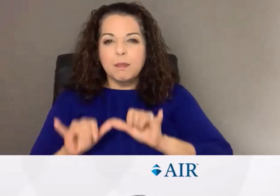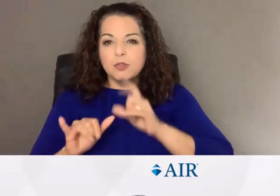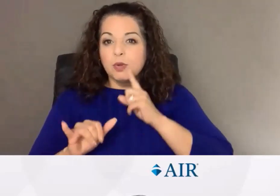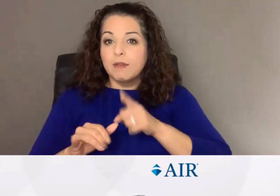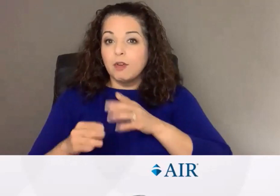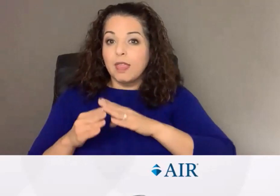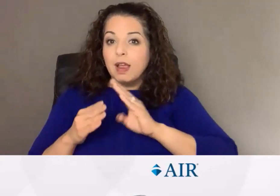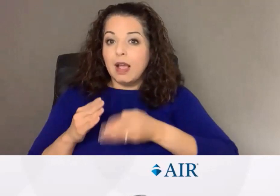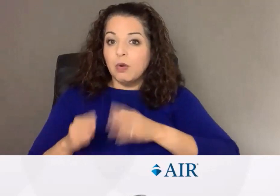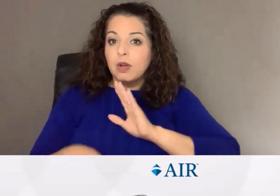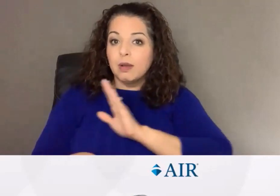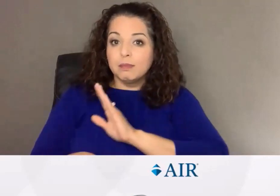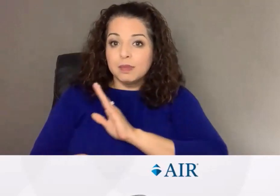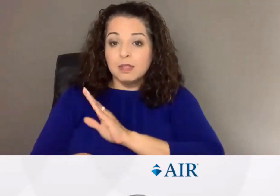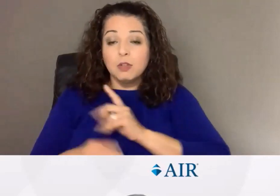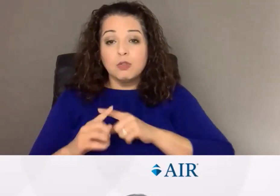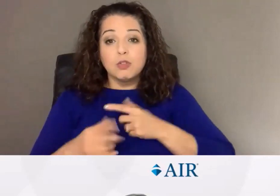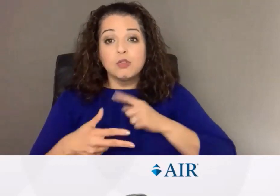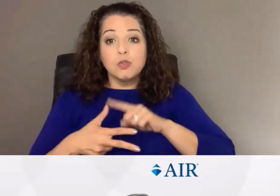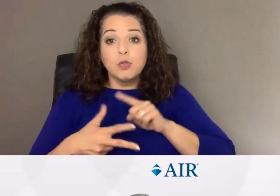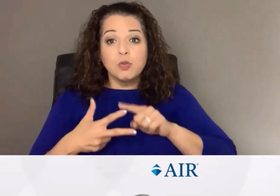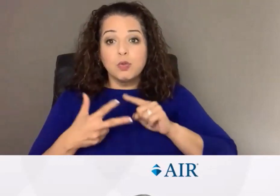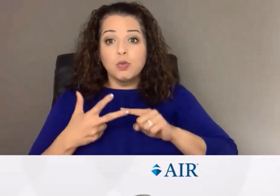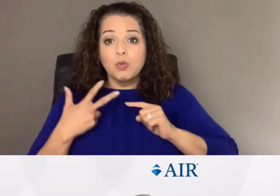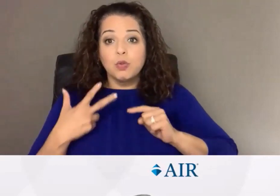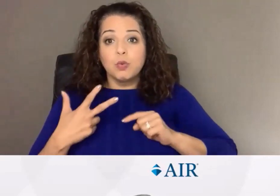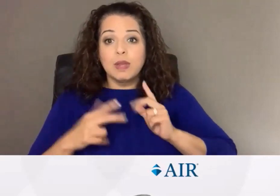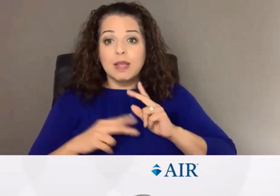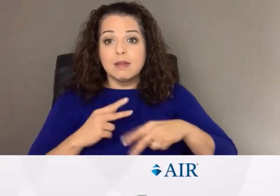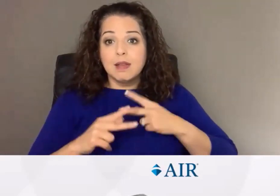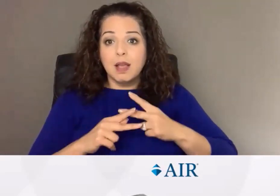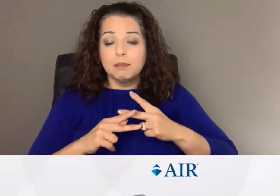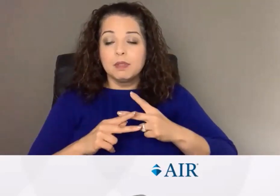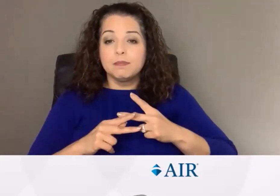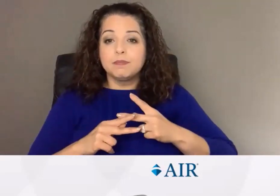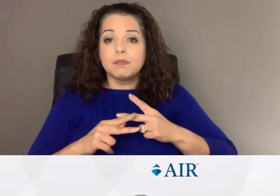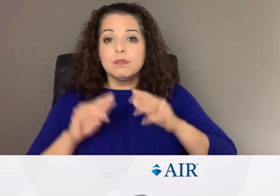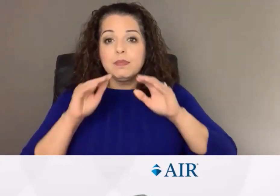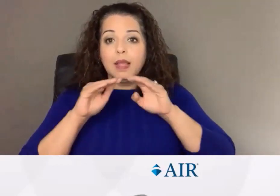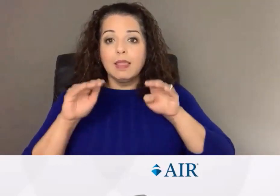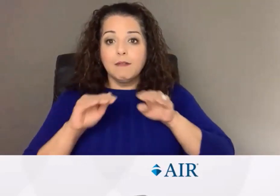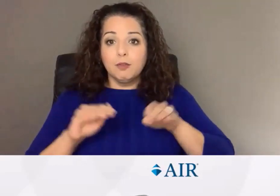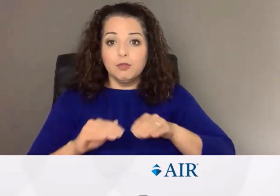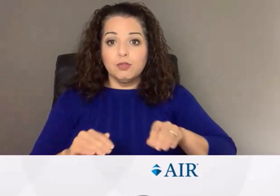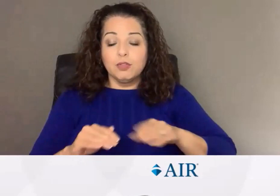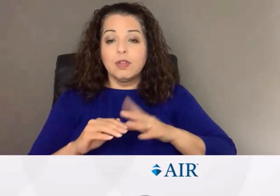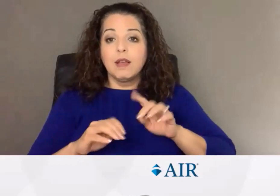So there is three type or three level of evaluation,